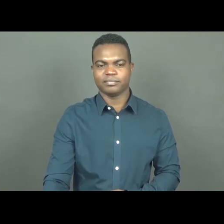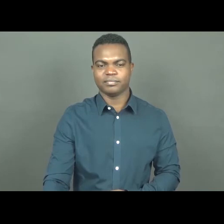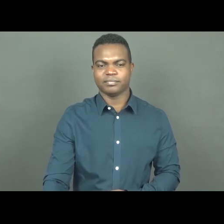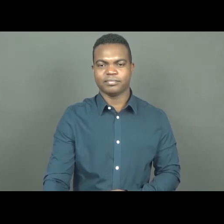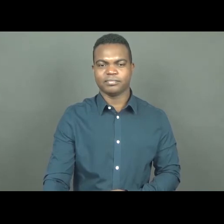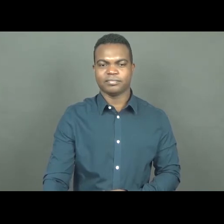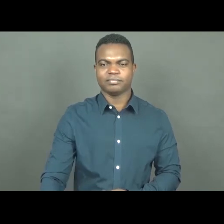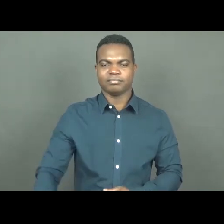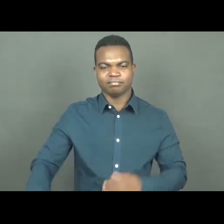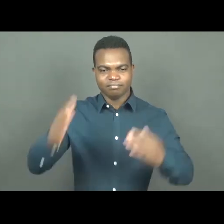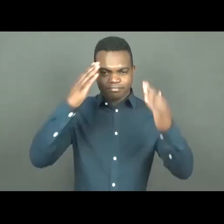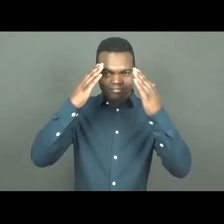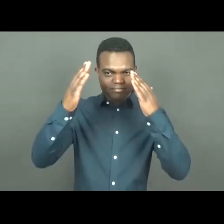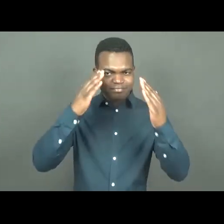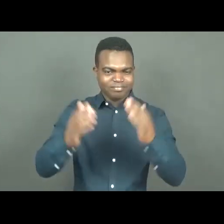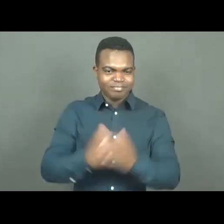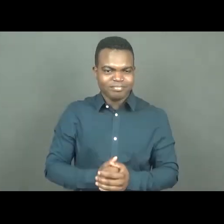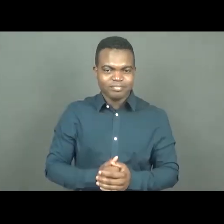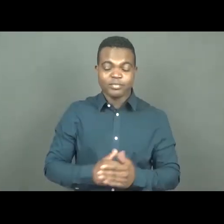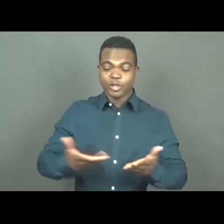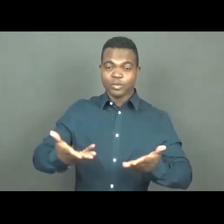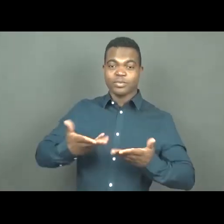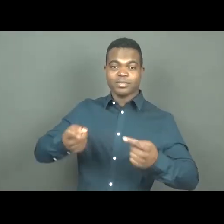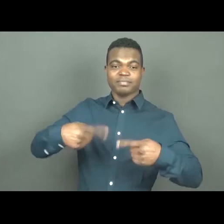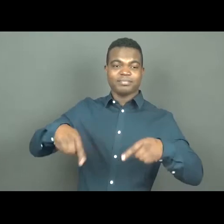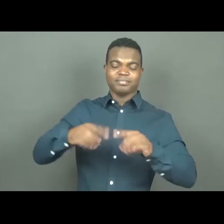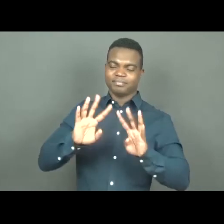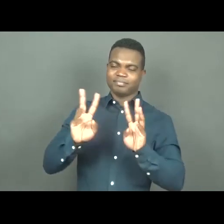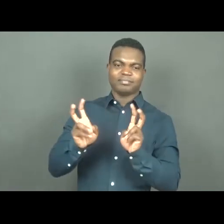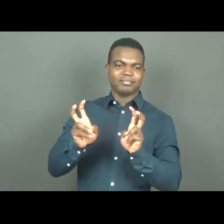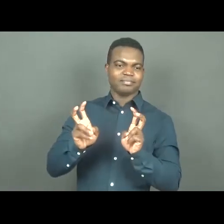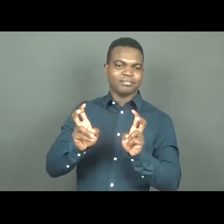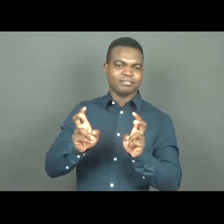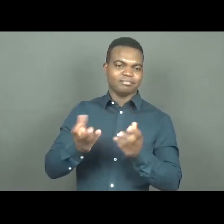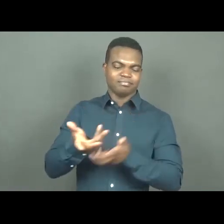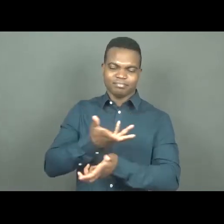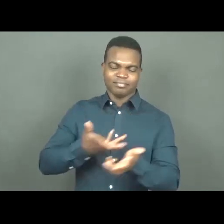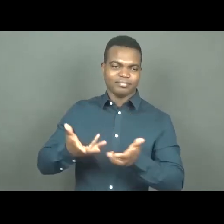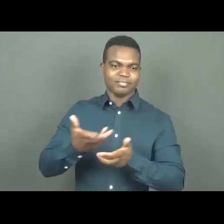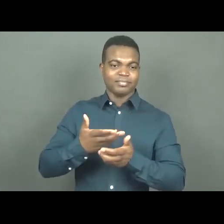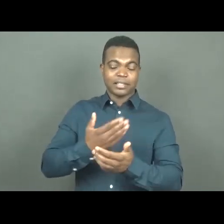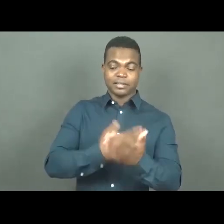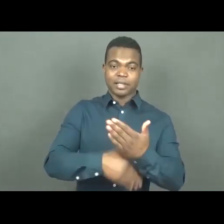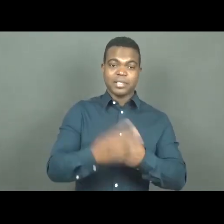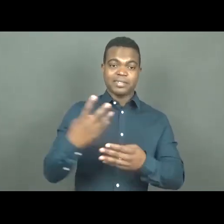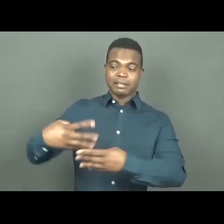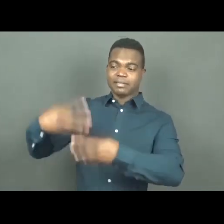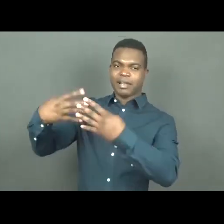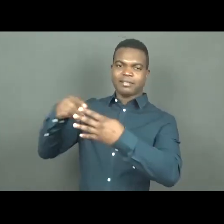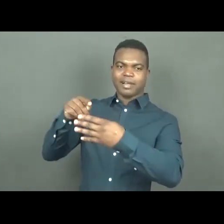Cooperation. Thank you for joining us. This webinar is being organised by CBM Switzerland,